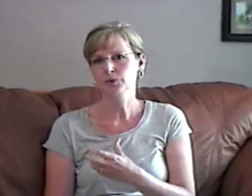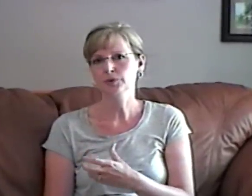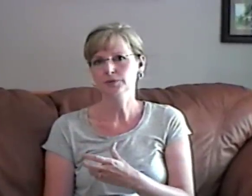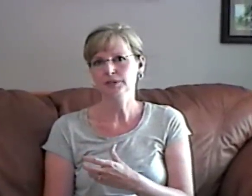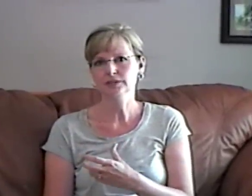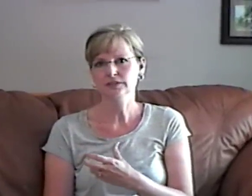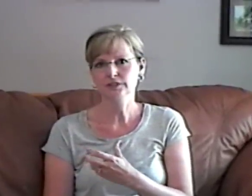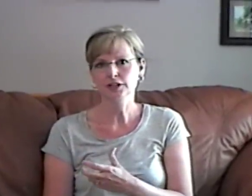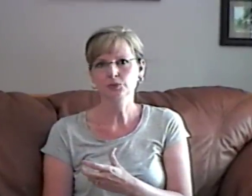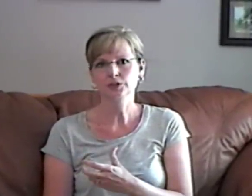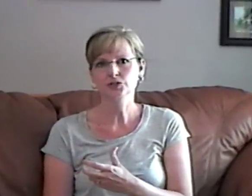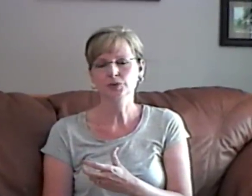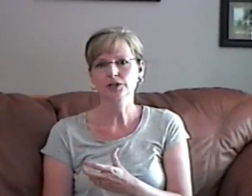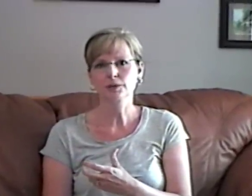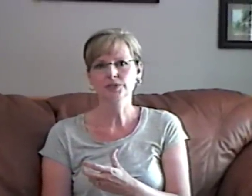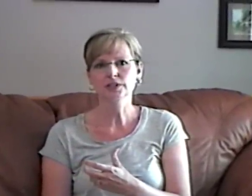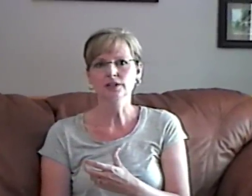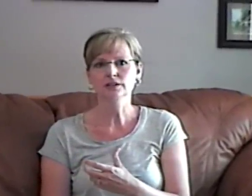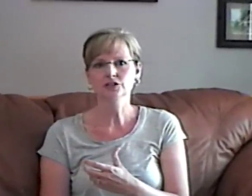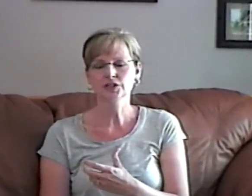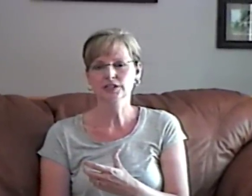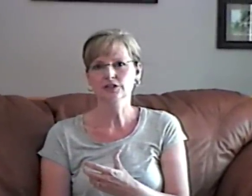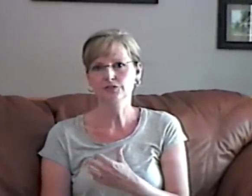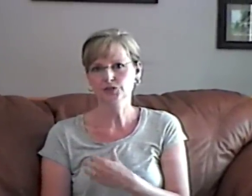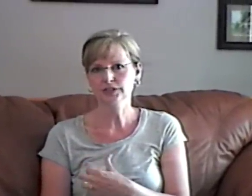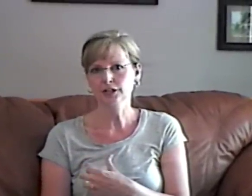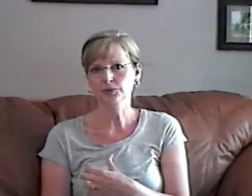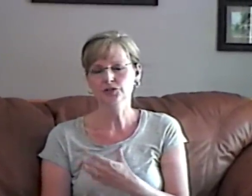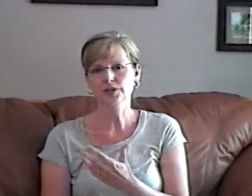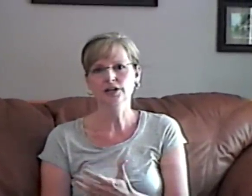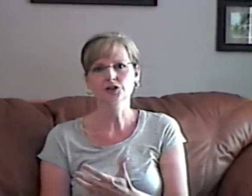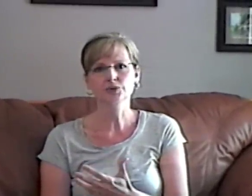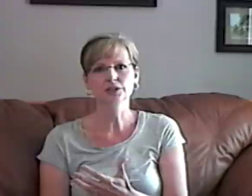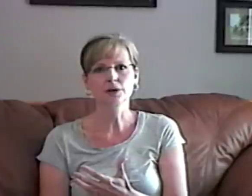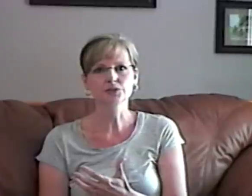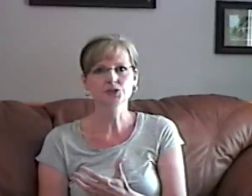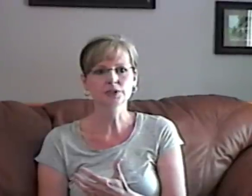the spoken piece of language. English is our first language and that naturally comes to